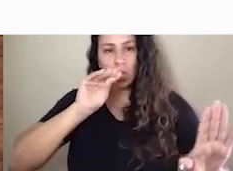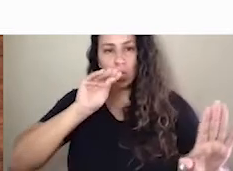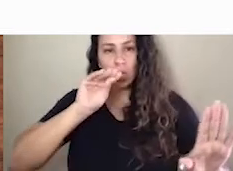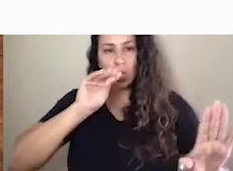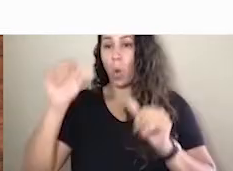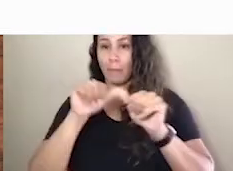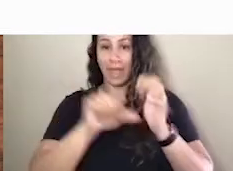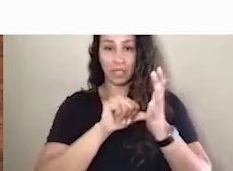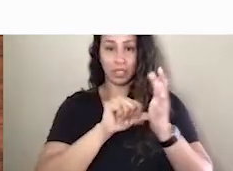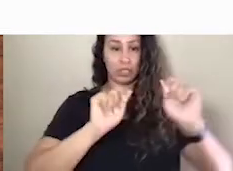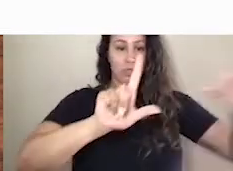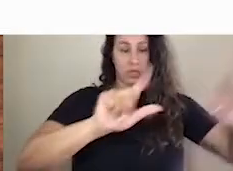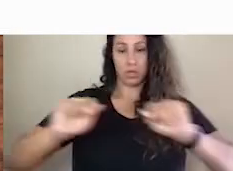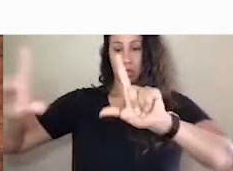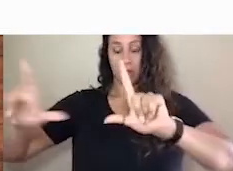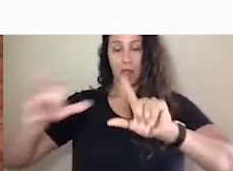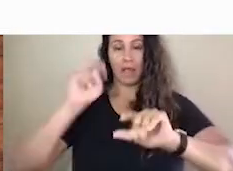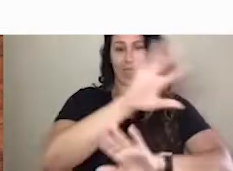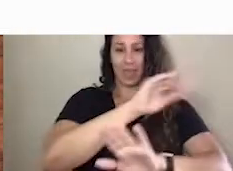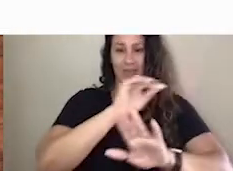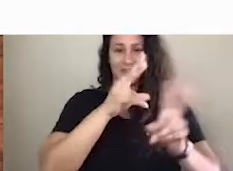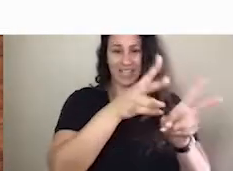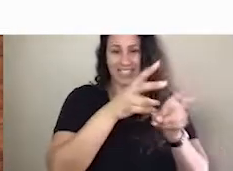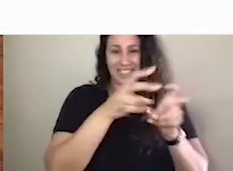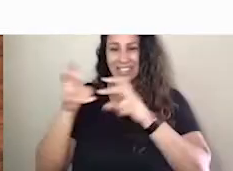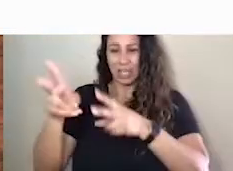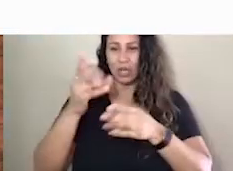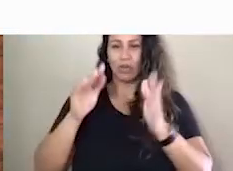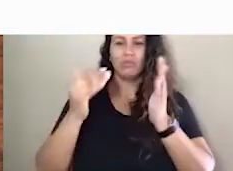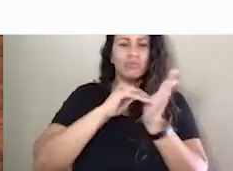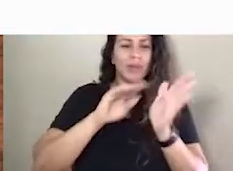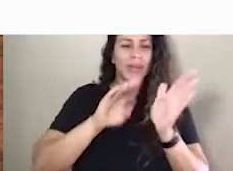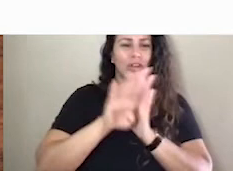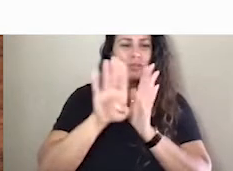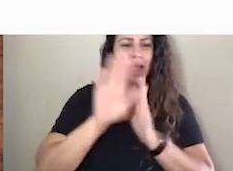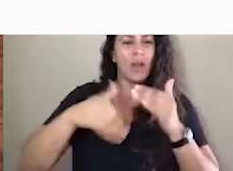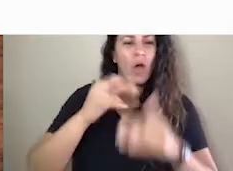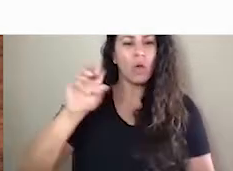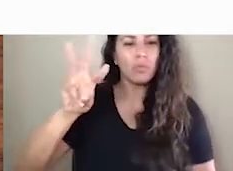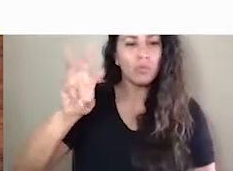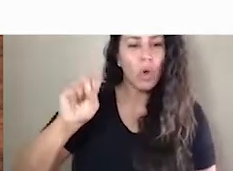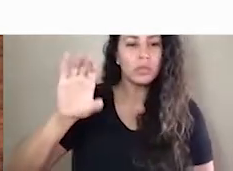SIDE AND HOME SECTION AND EVALUATE THE ROWS AND COLUMNS.